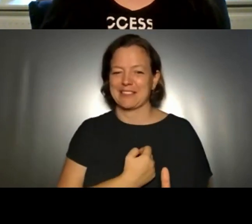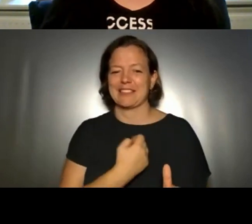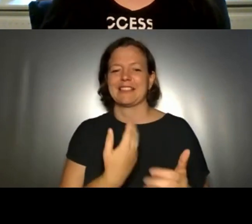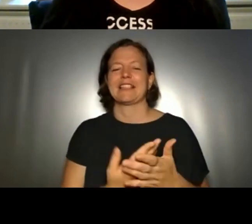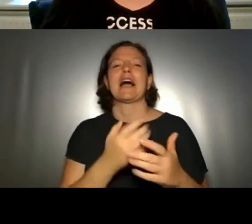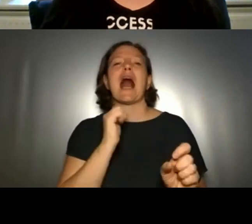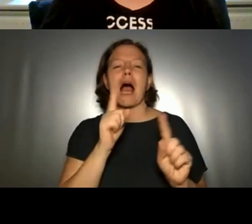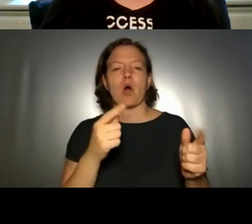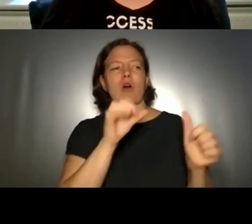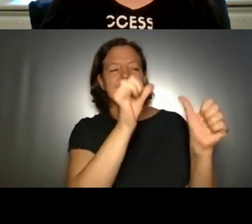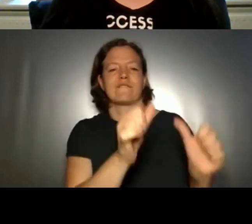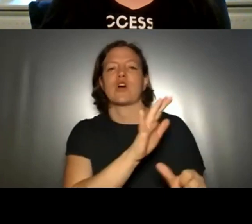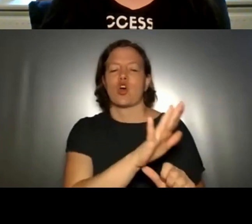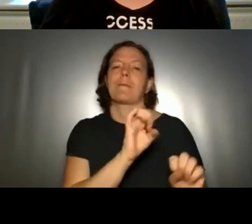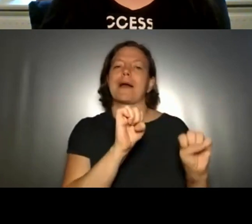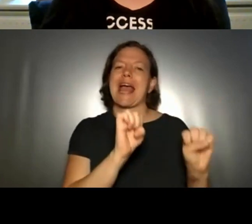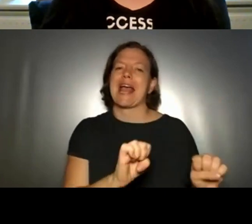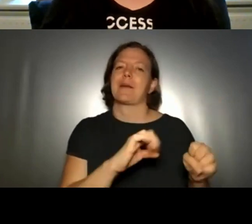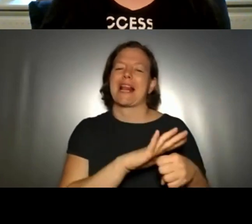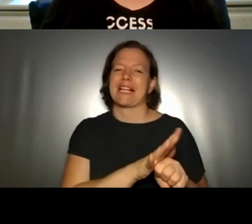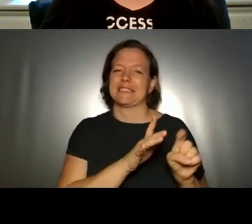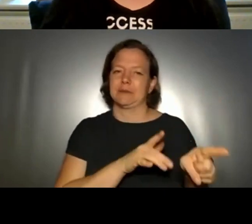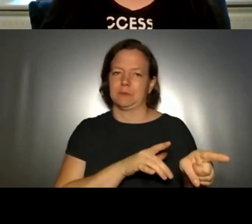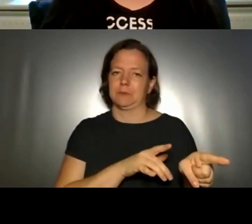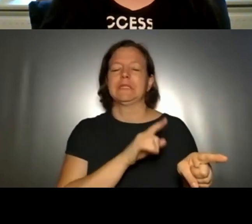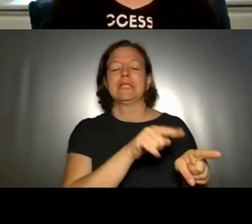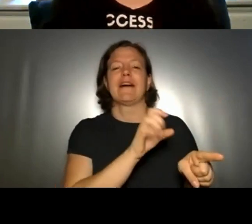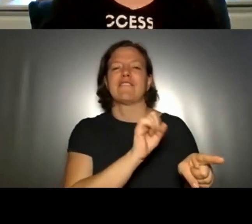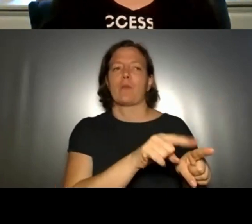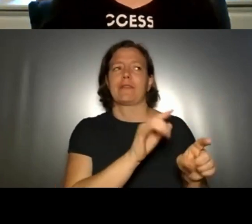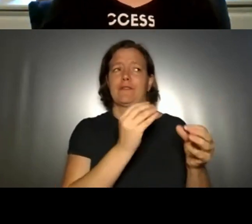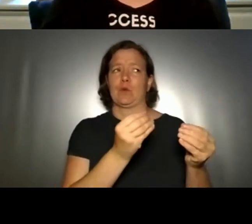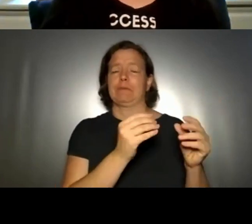which is a particular brand of ableism.